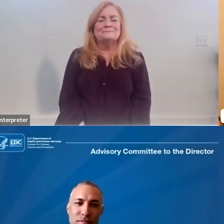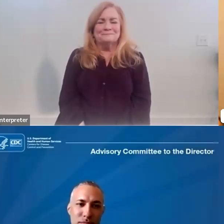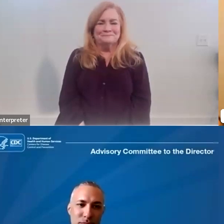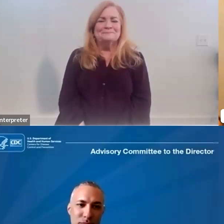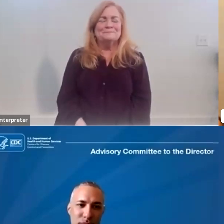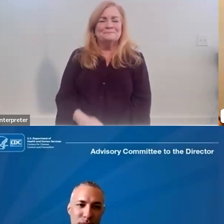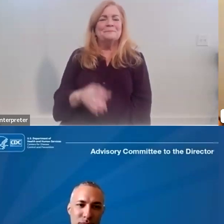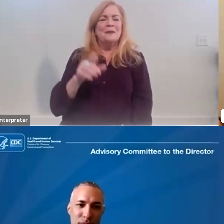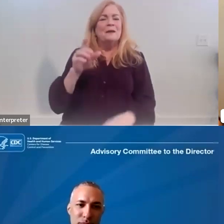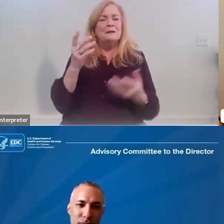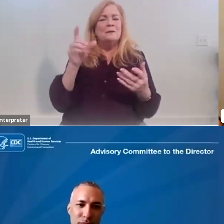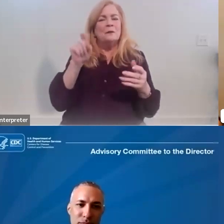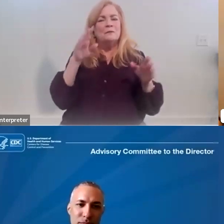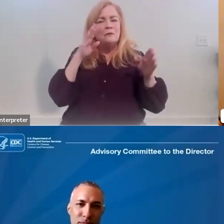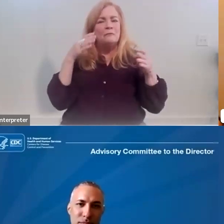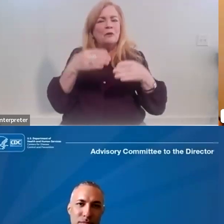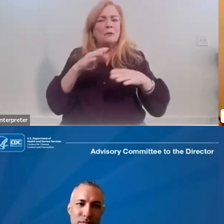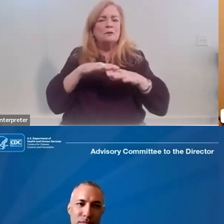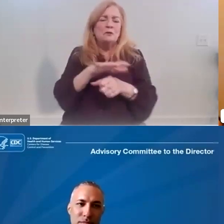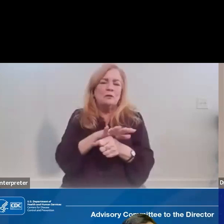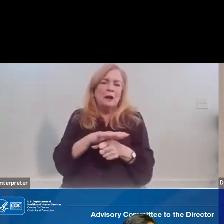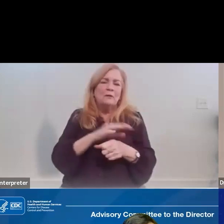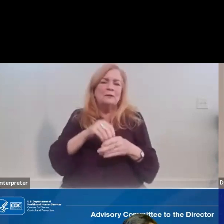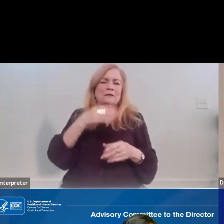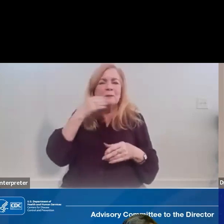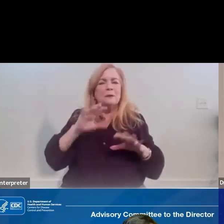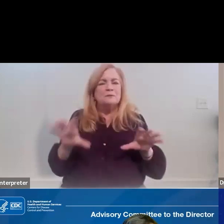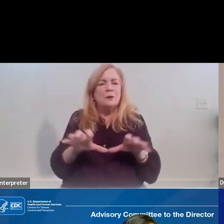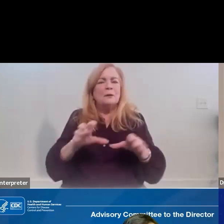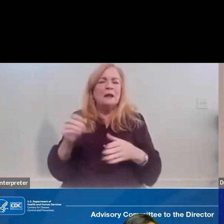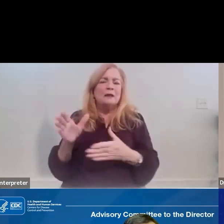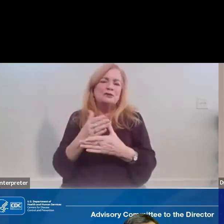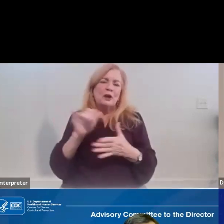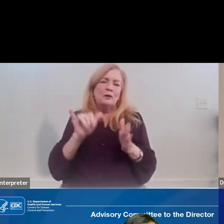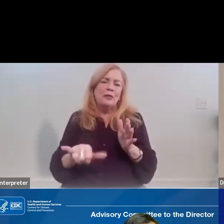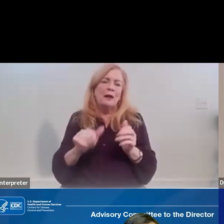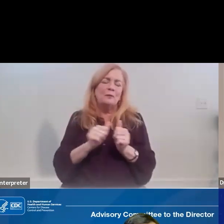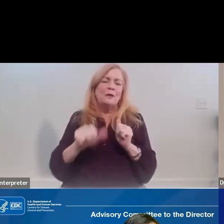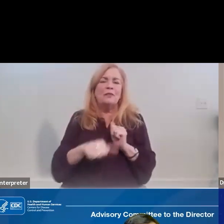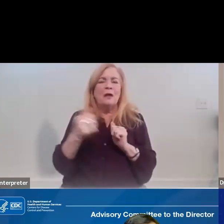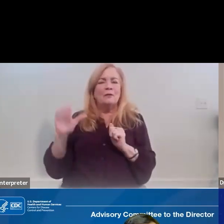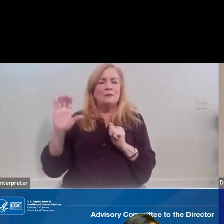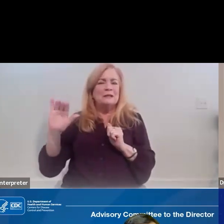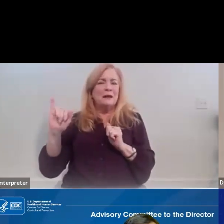and share those as a resource to other CIOs to say, here, this is what I recommend, you should be considering these things.